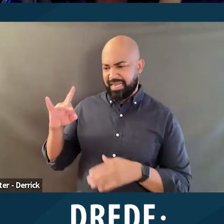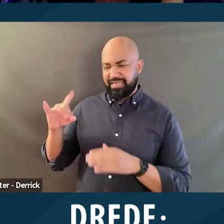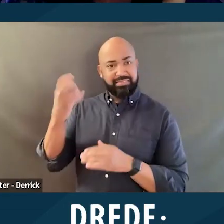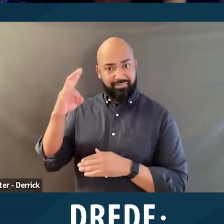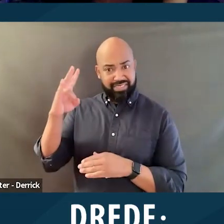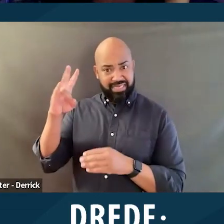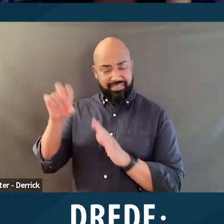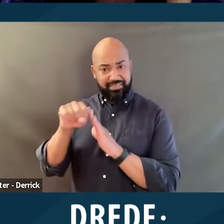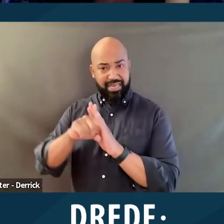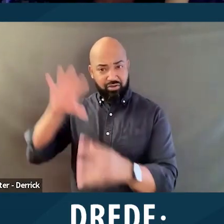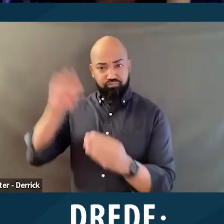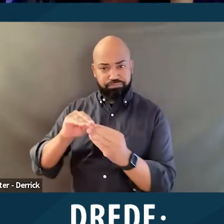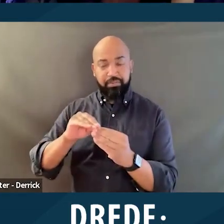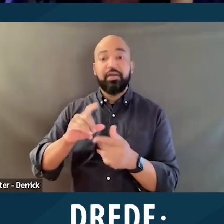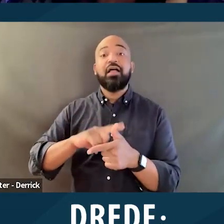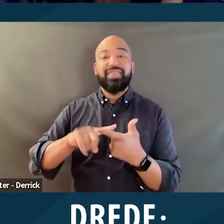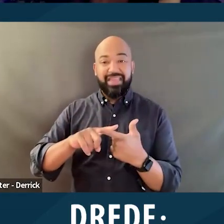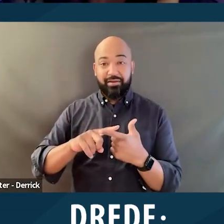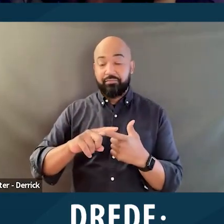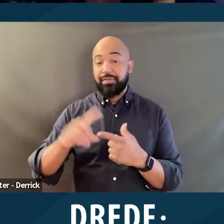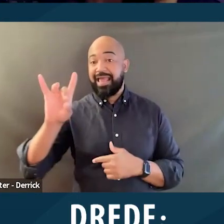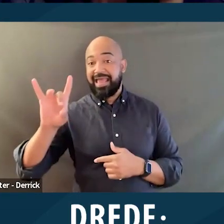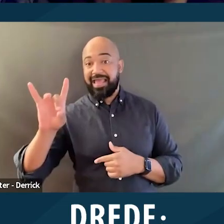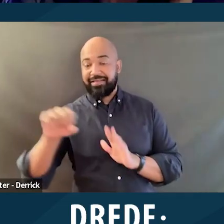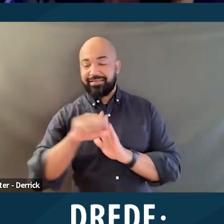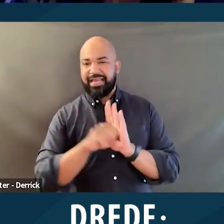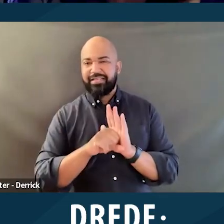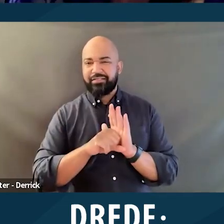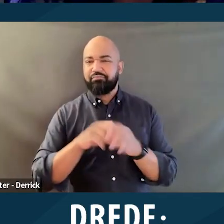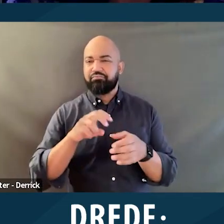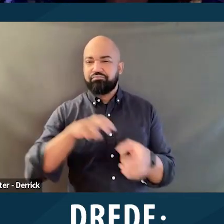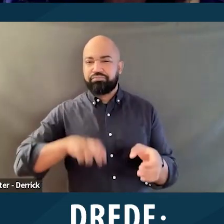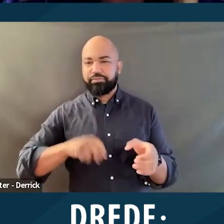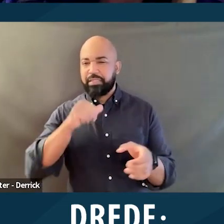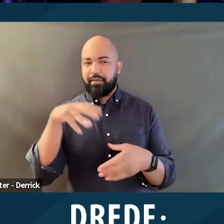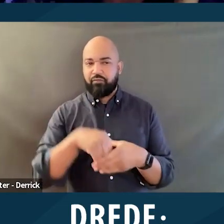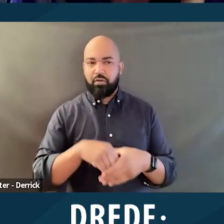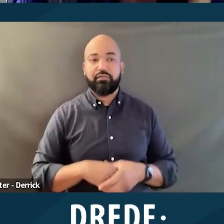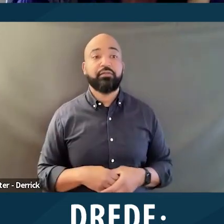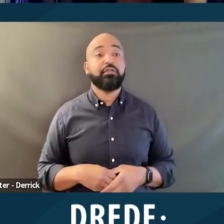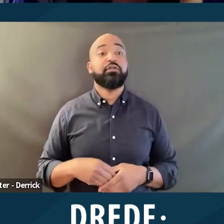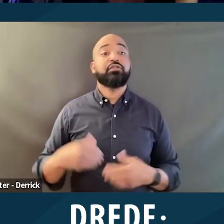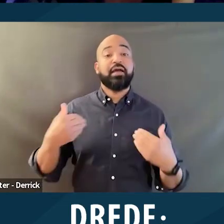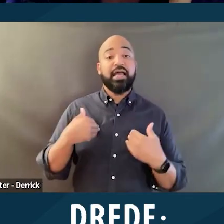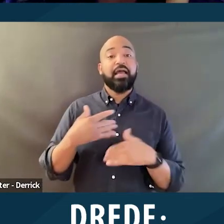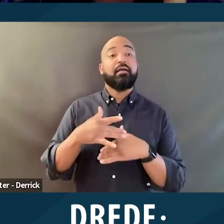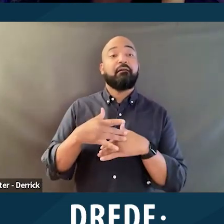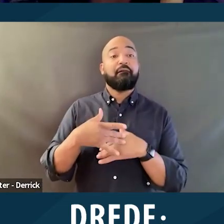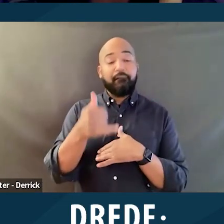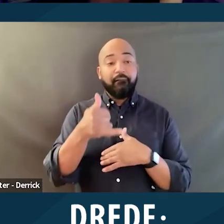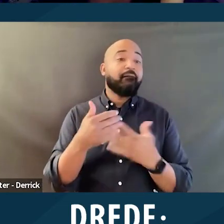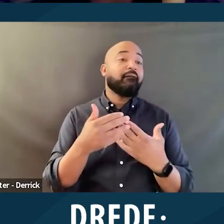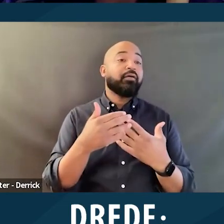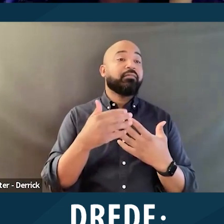And so why did eight states drop out recently? So, the earlier case also complained about a preamble,